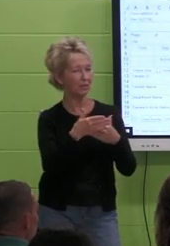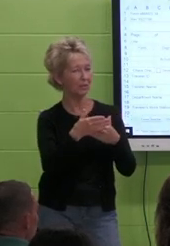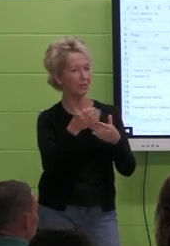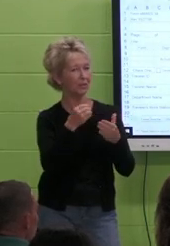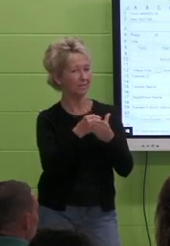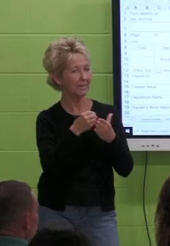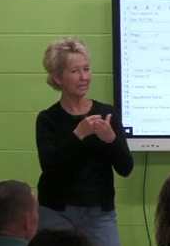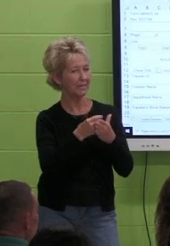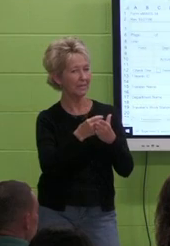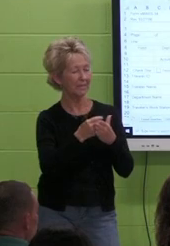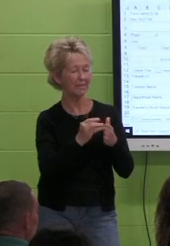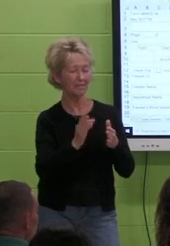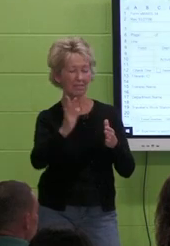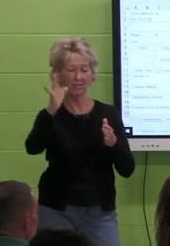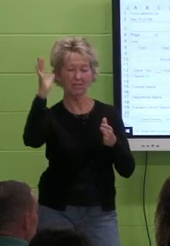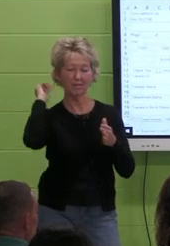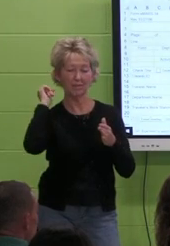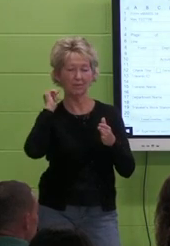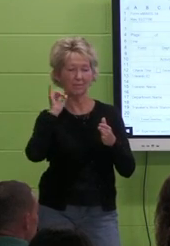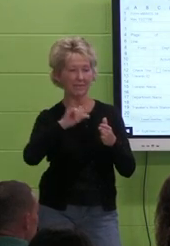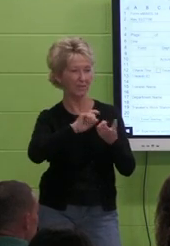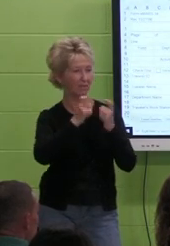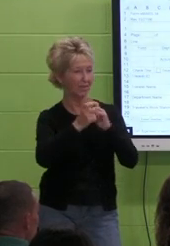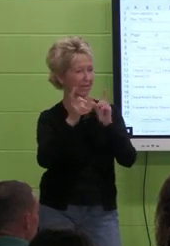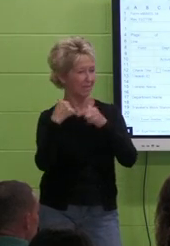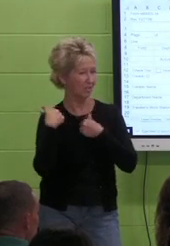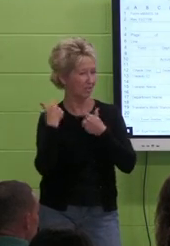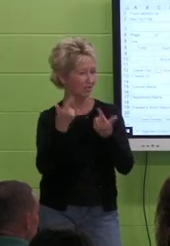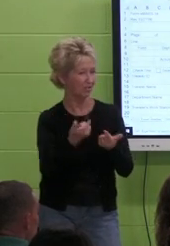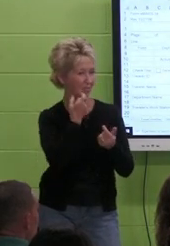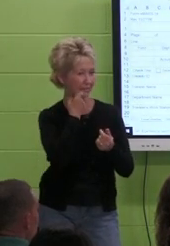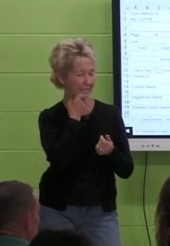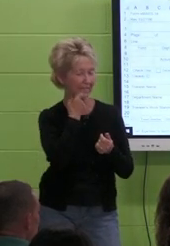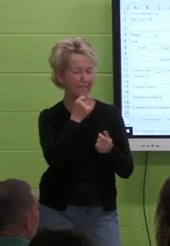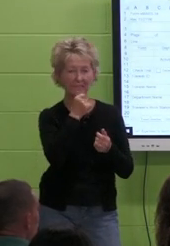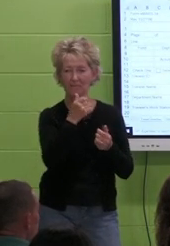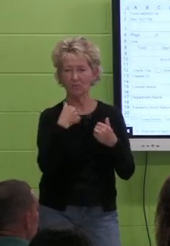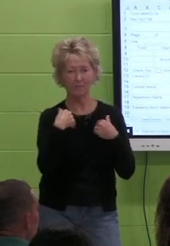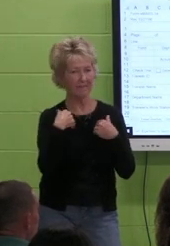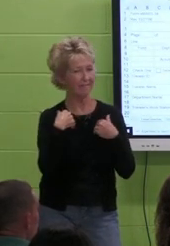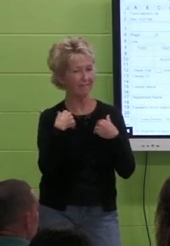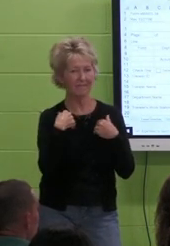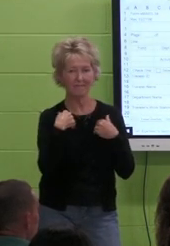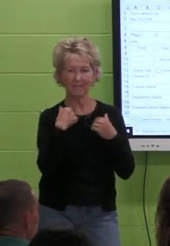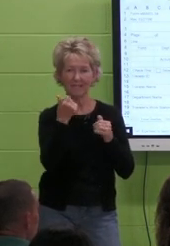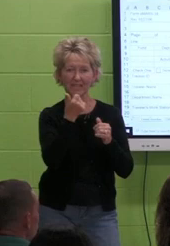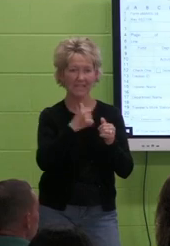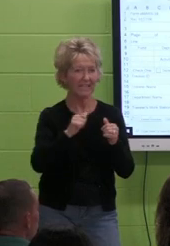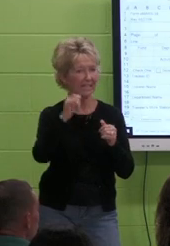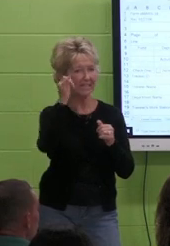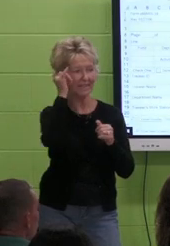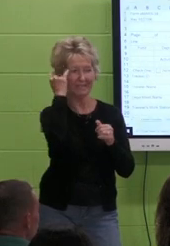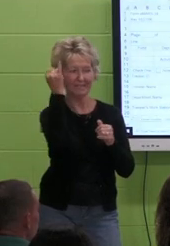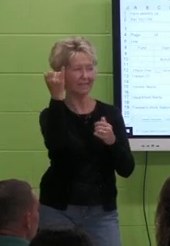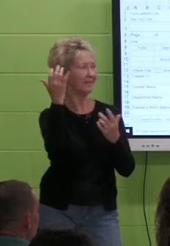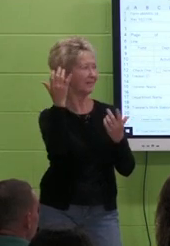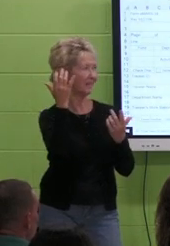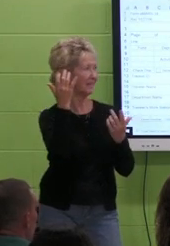ago but that has changed over the years so we really do not have any idea. That was my next